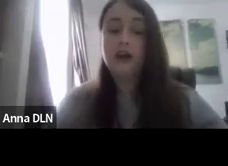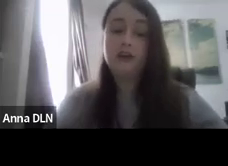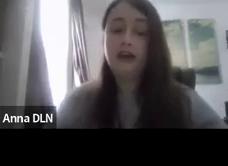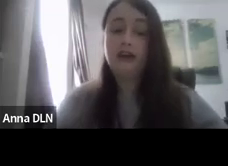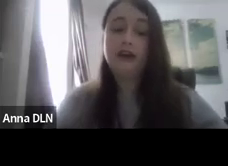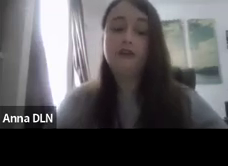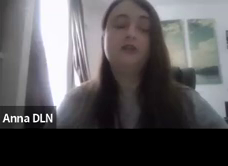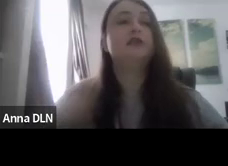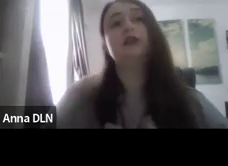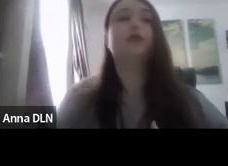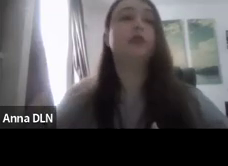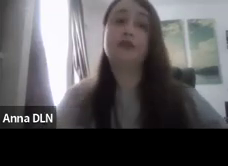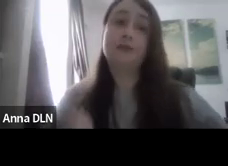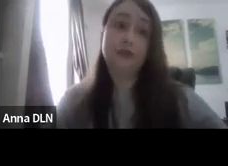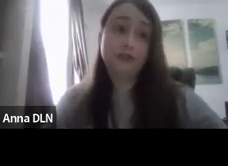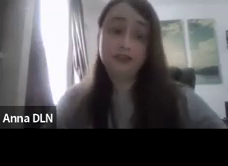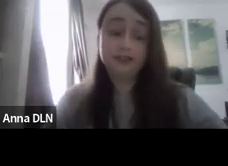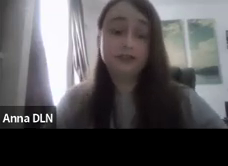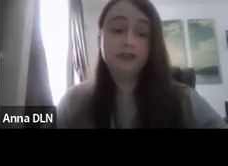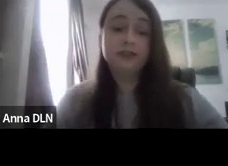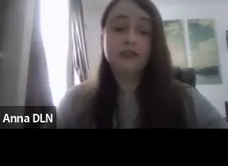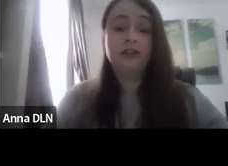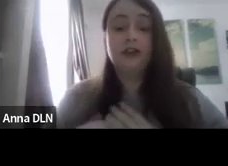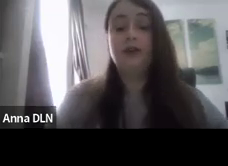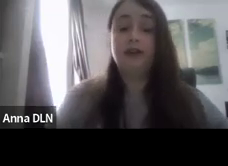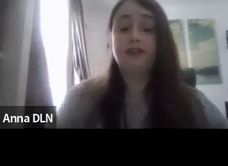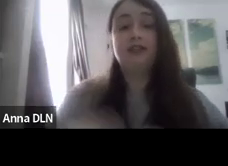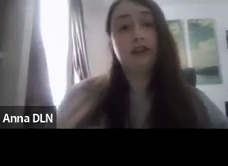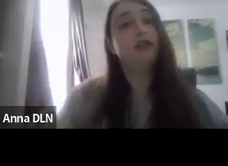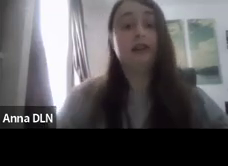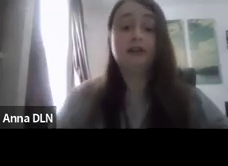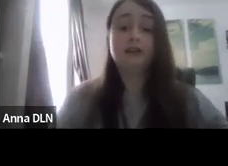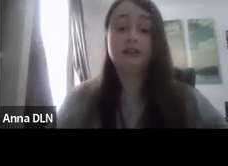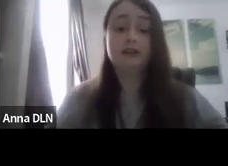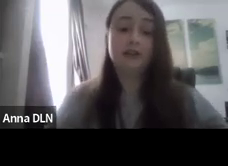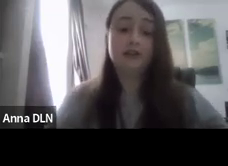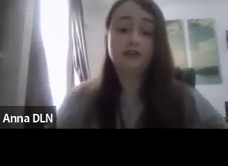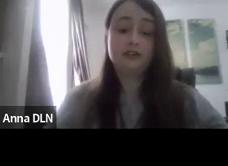I only needed evidence for central university processes. UEA's centrally led inclusive